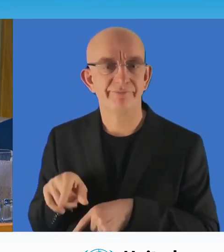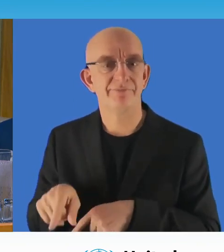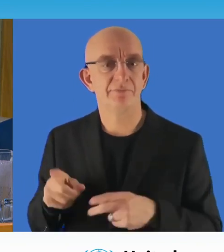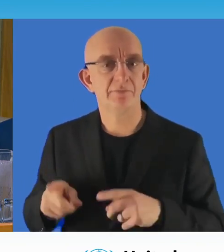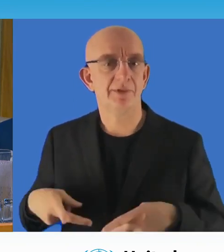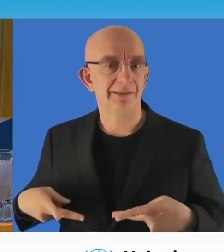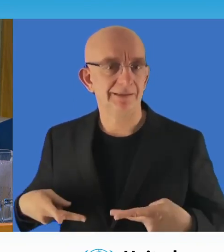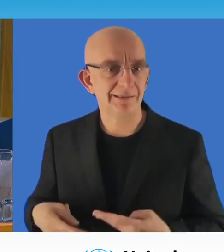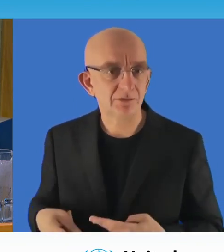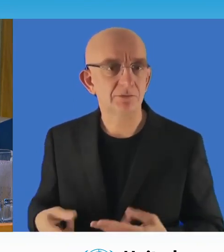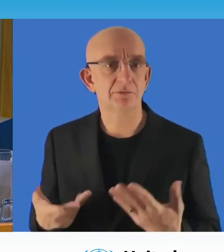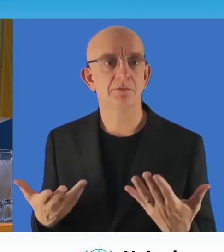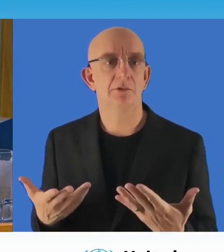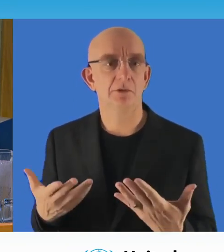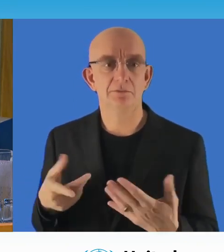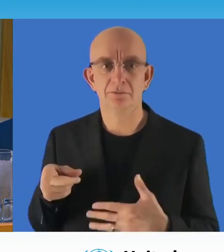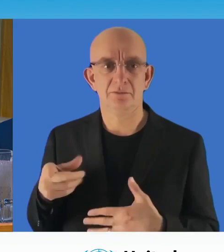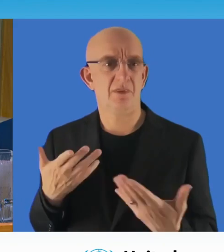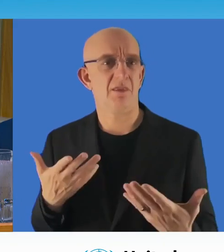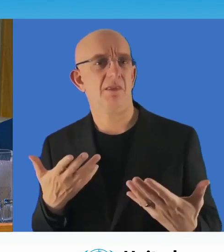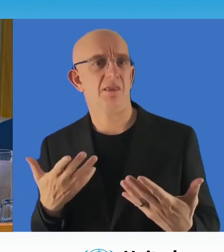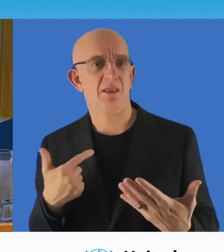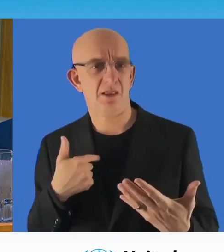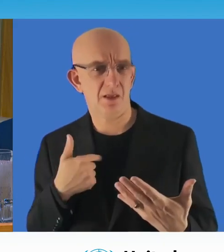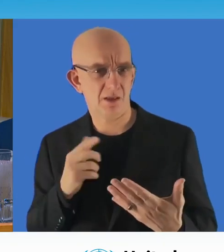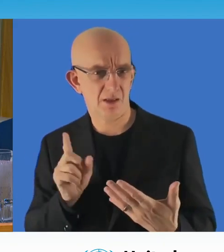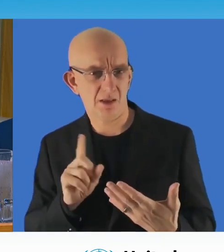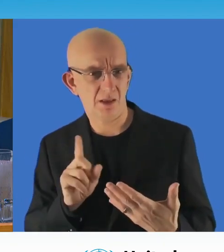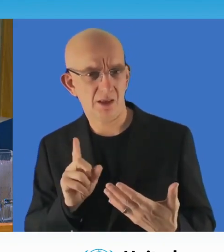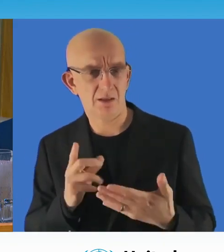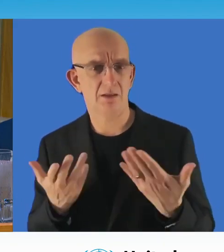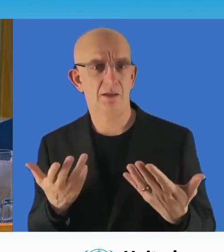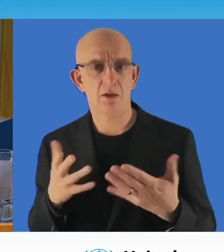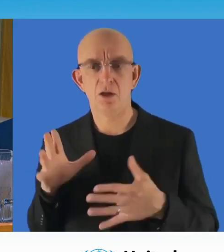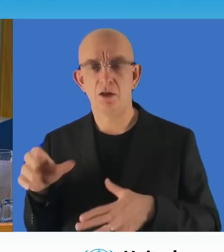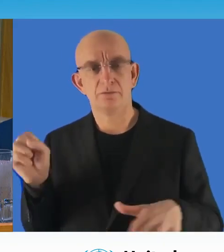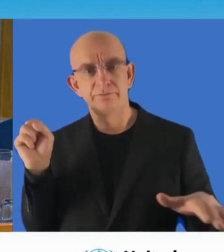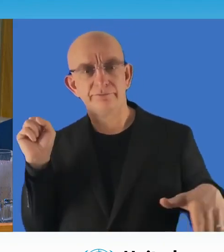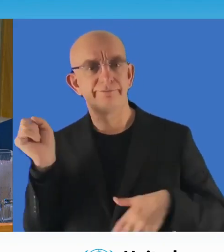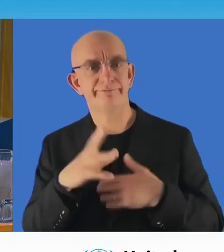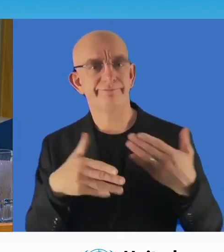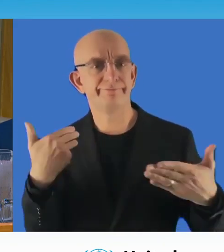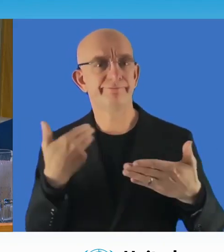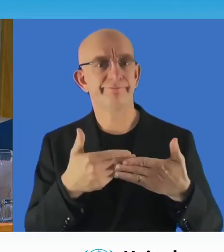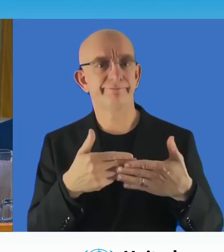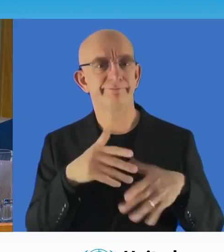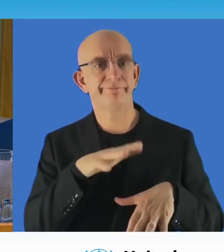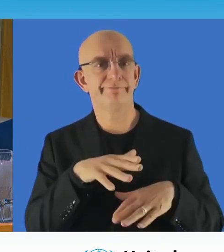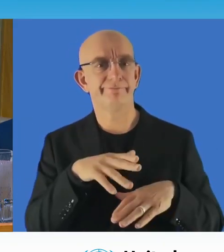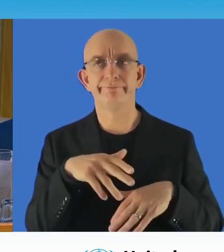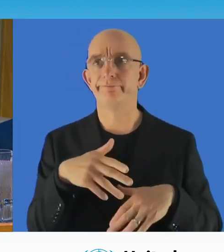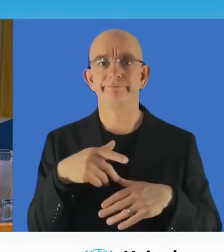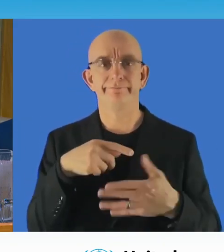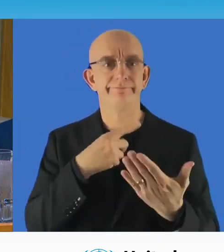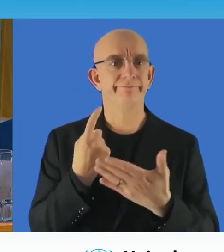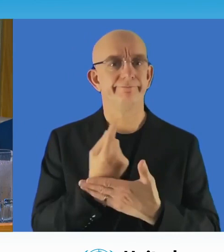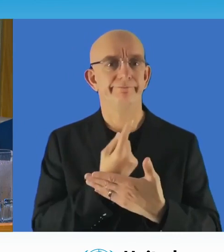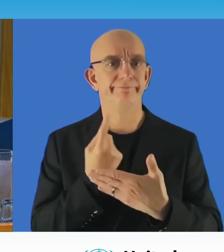institutionalization conflicts and disasters are having particularly severe and longlasting effect